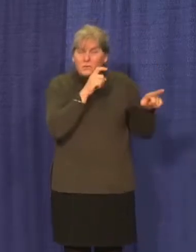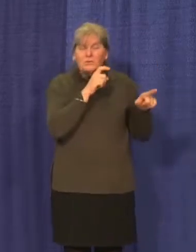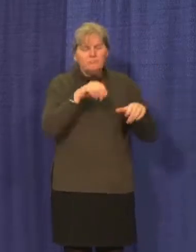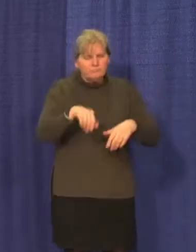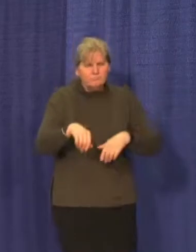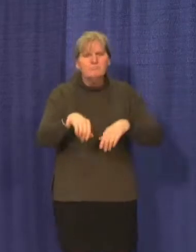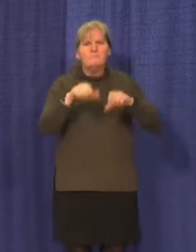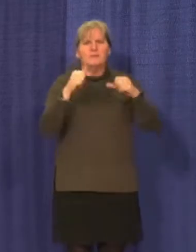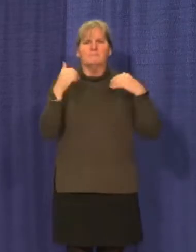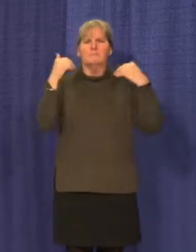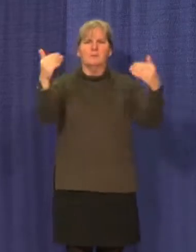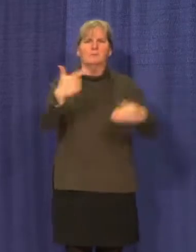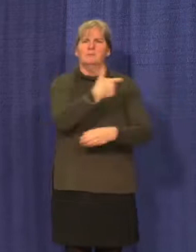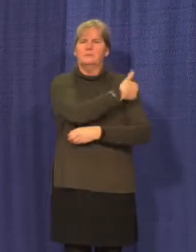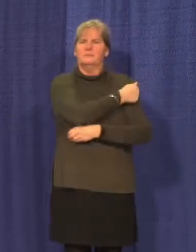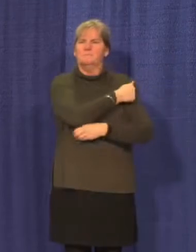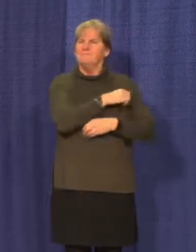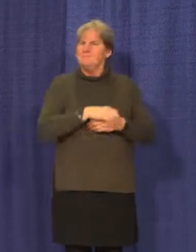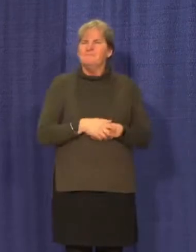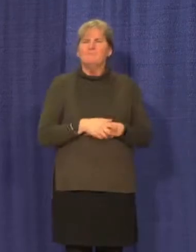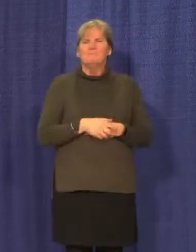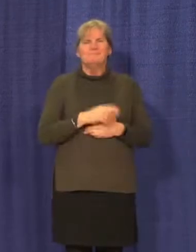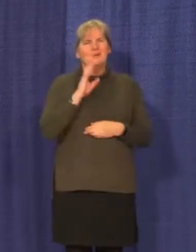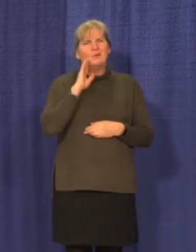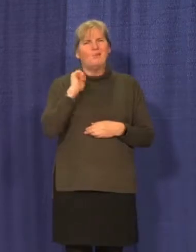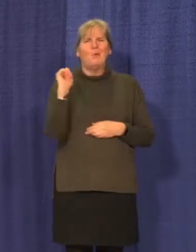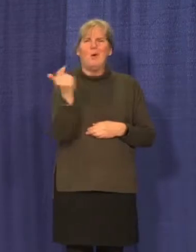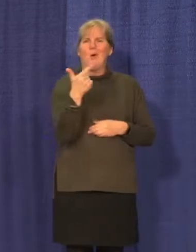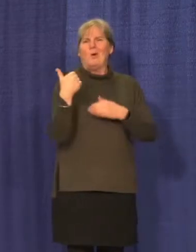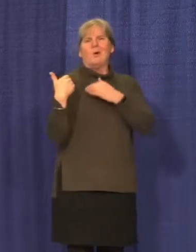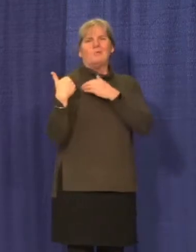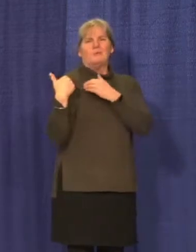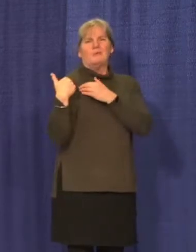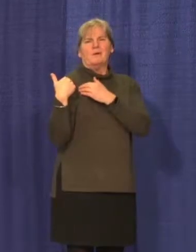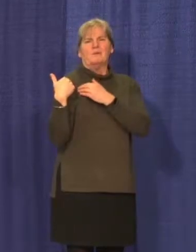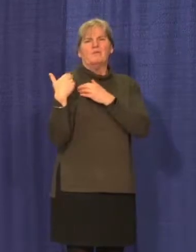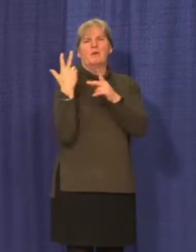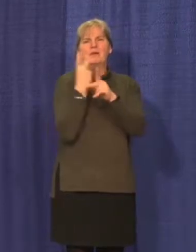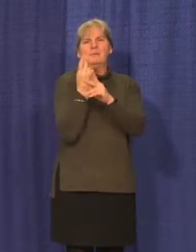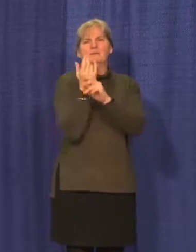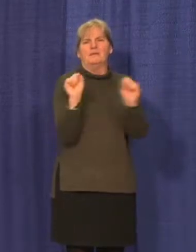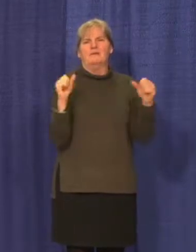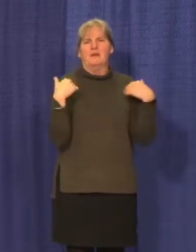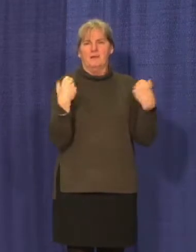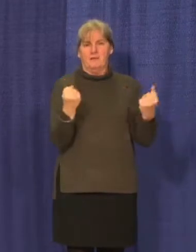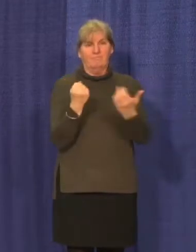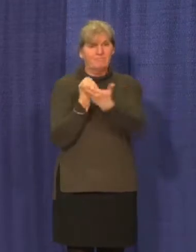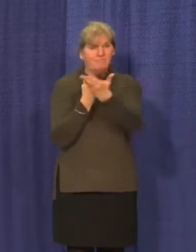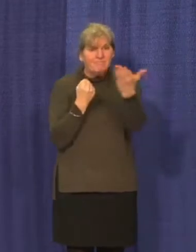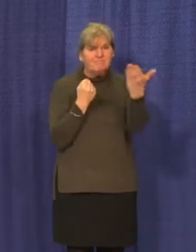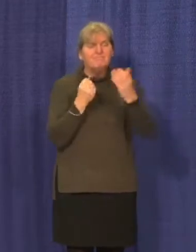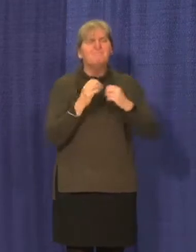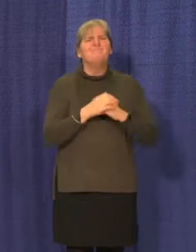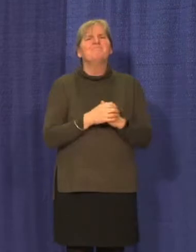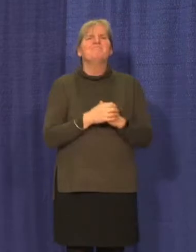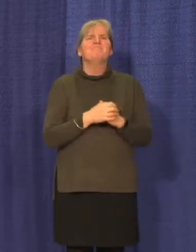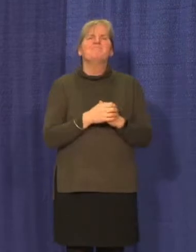take their shots. We all have a role to play in keeping our territory healthy and safe.